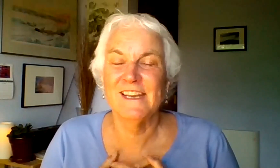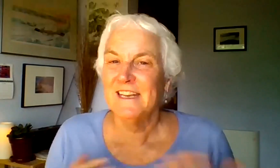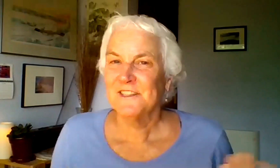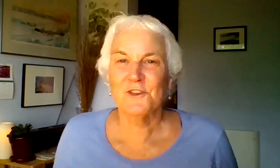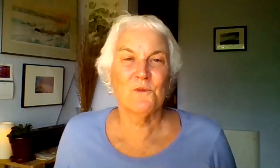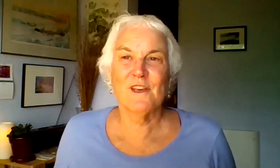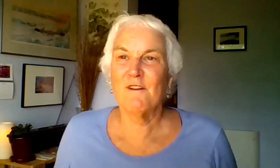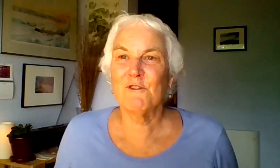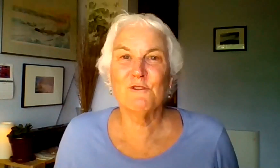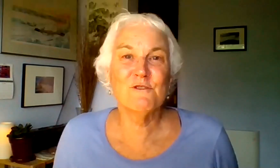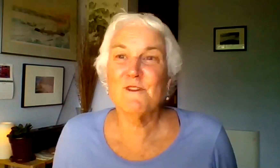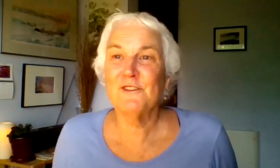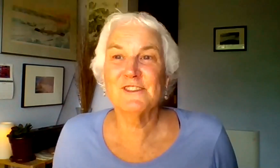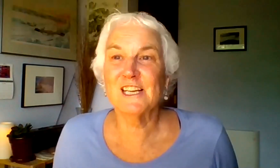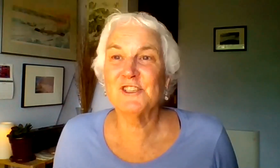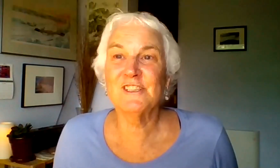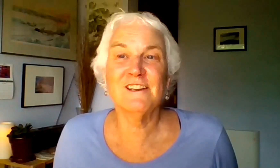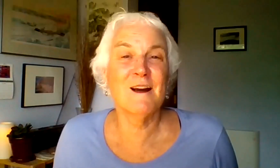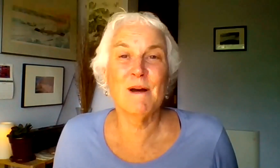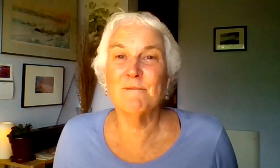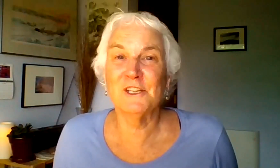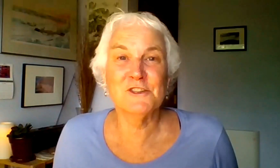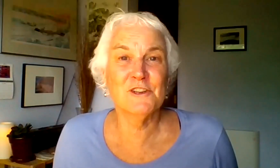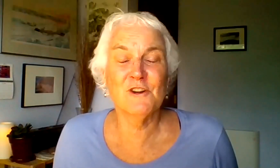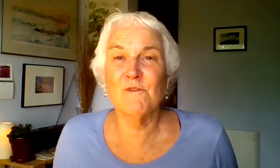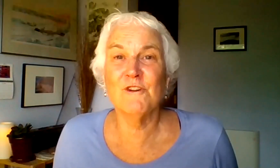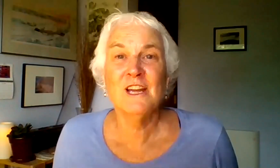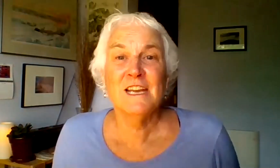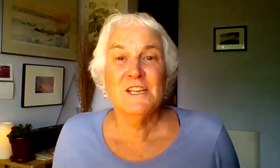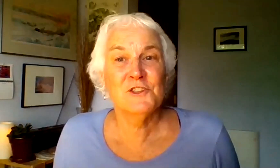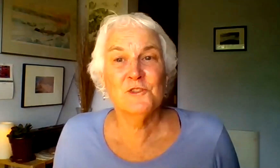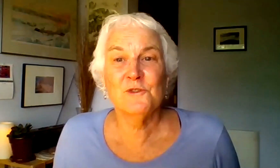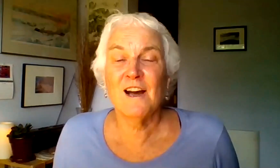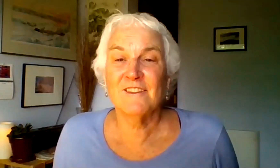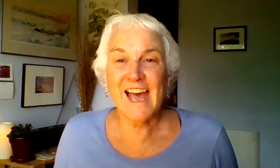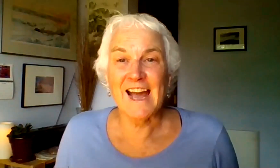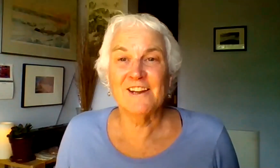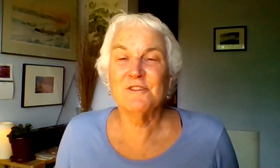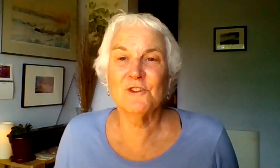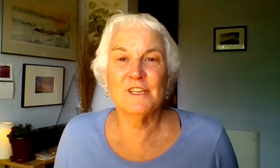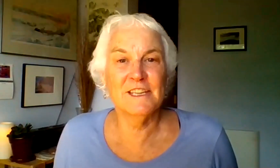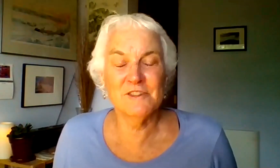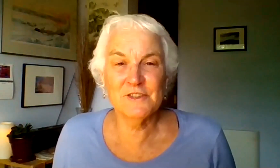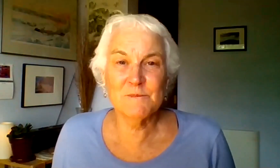Wheeler, Holly, Lacey , me, your emcee. My name is